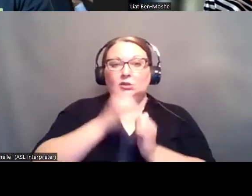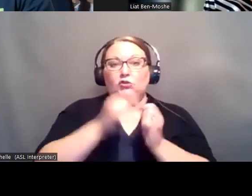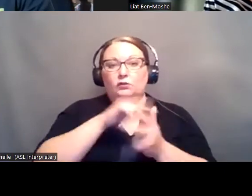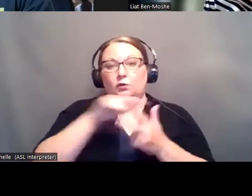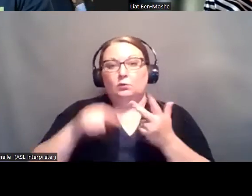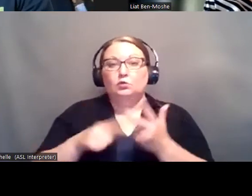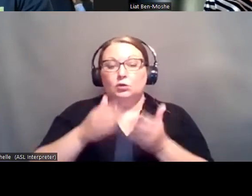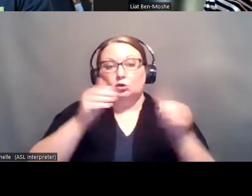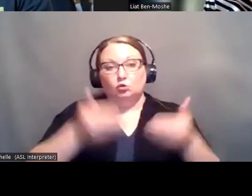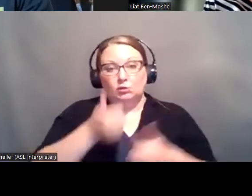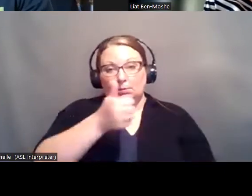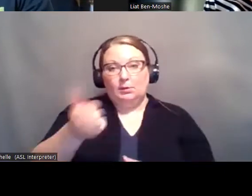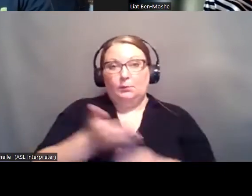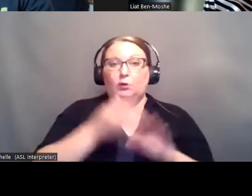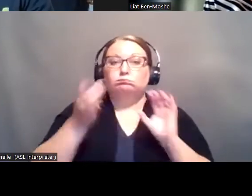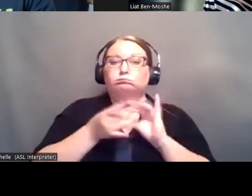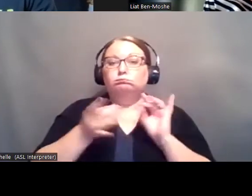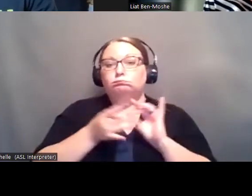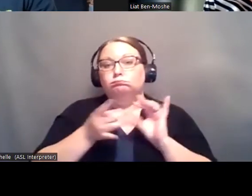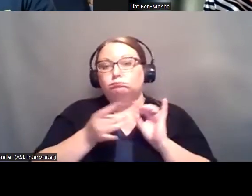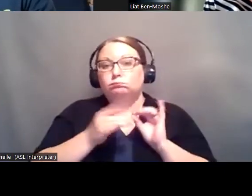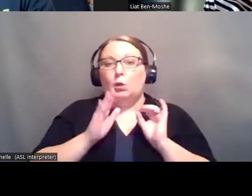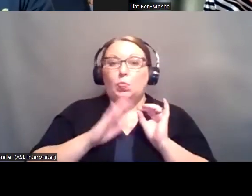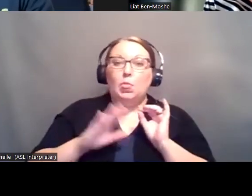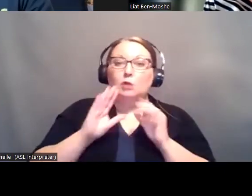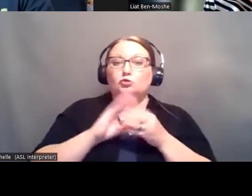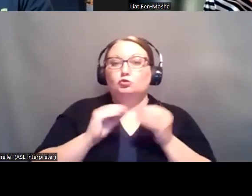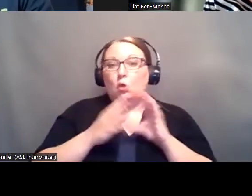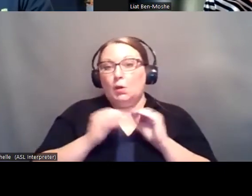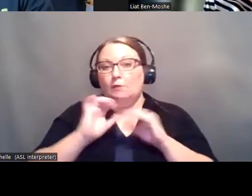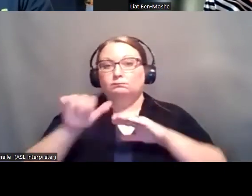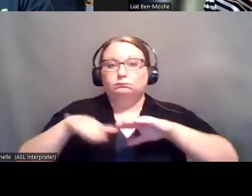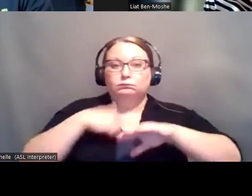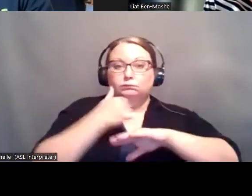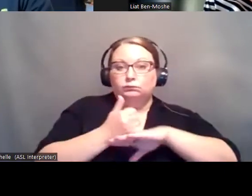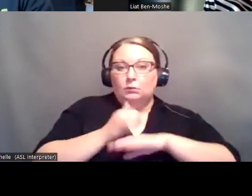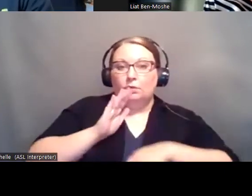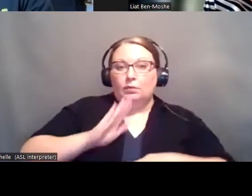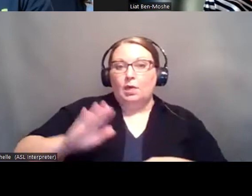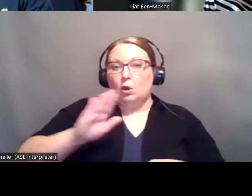before sharing kind the story of the founding of their DCC and its development.